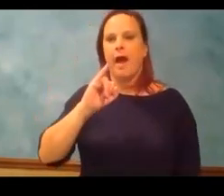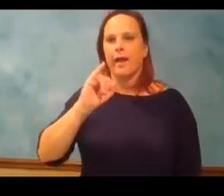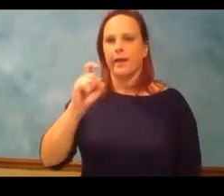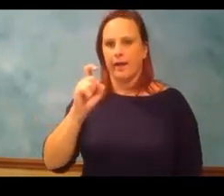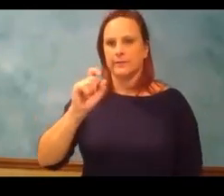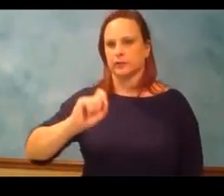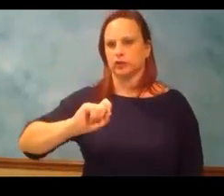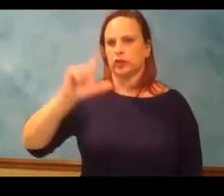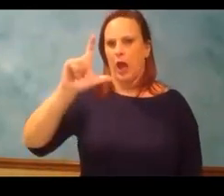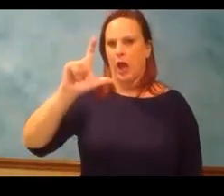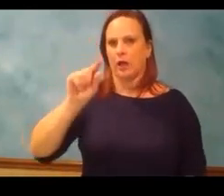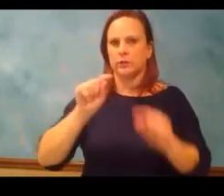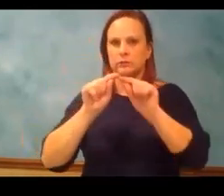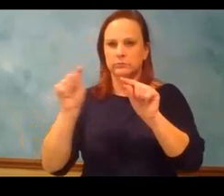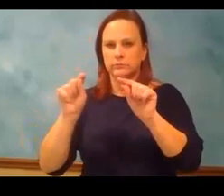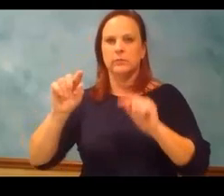If I point down to the ground,